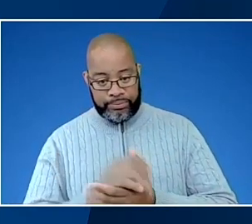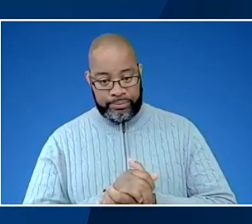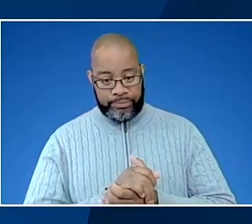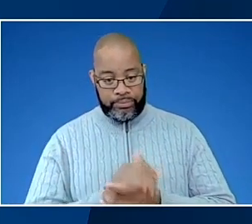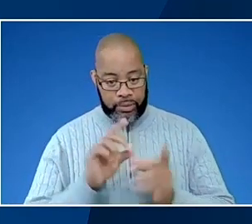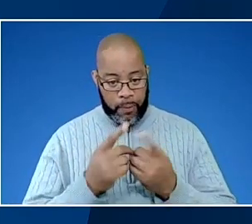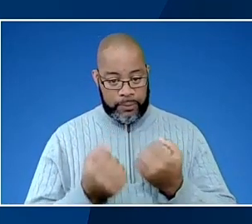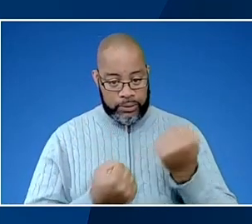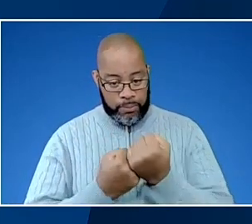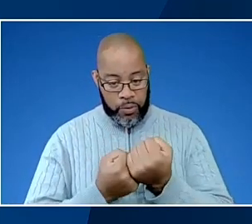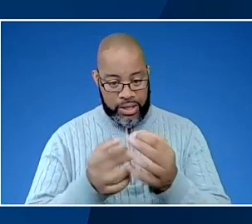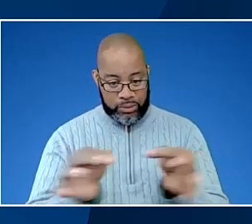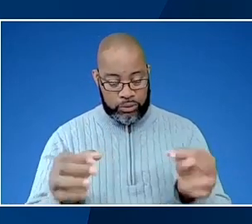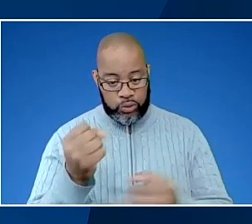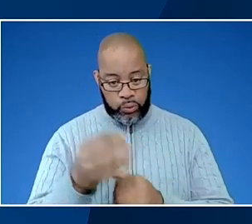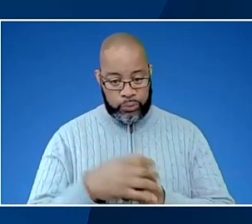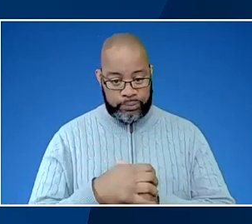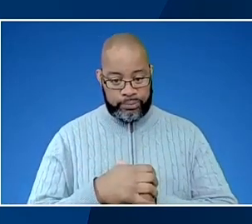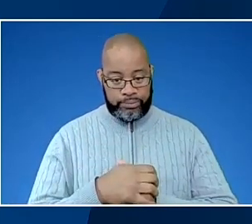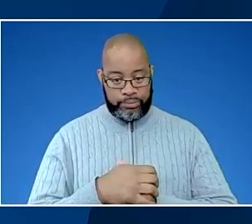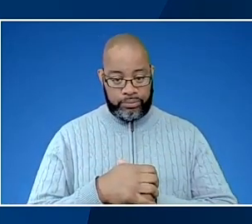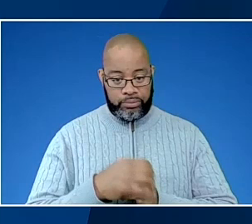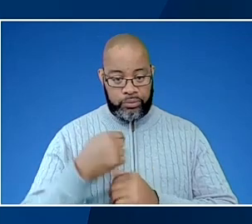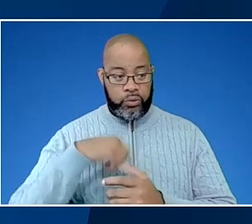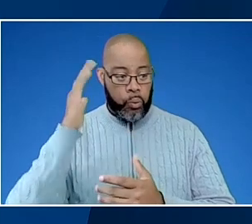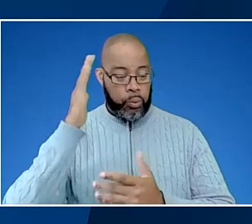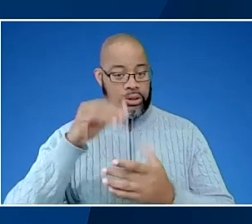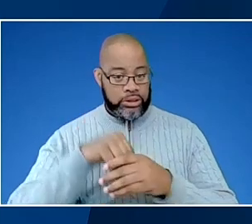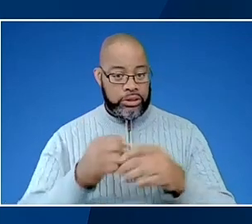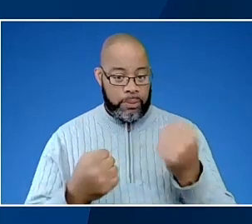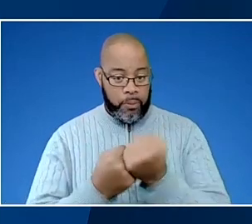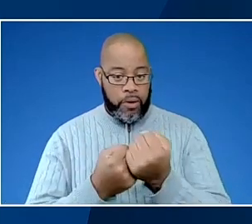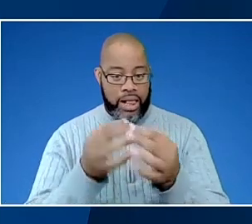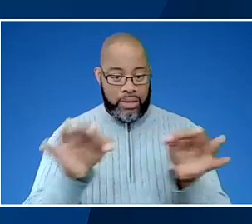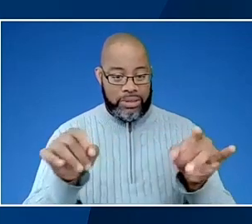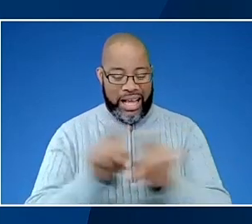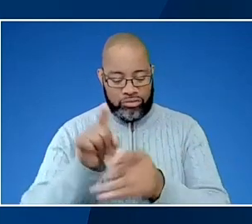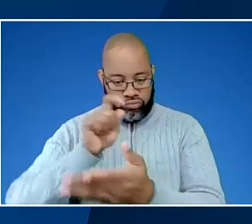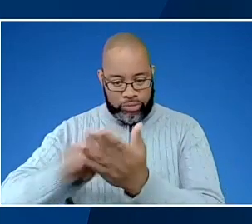language. So we would be in support of the language as it's written, everyone.